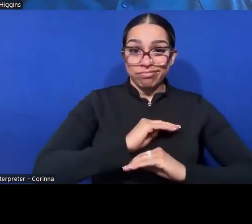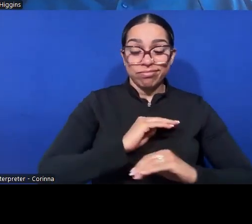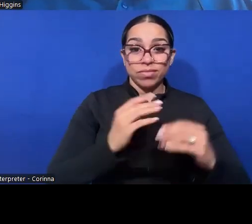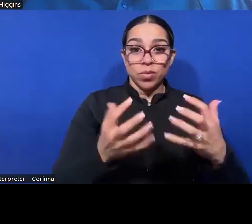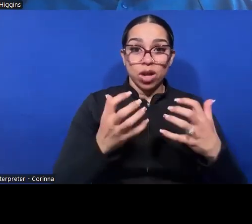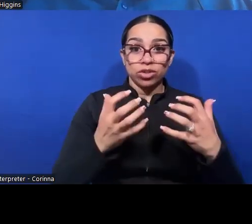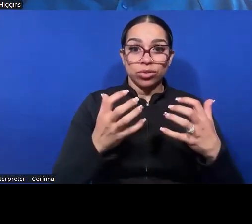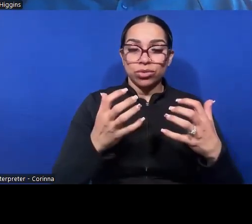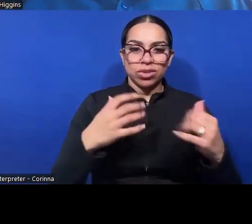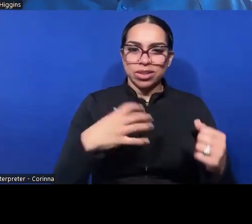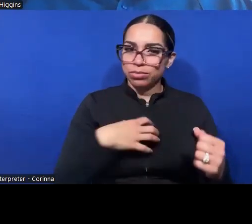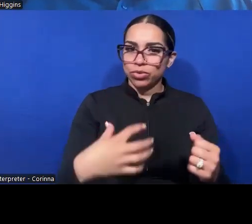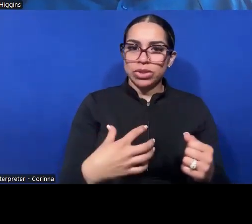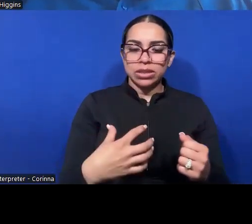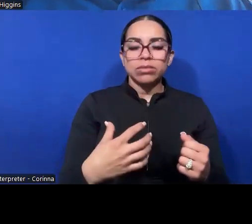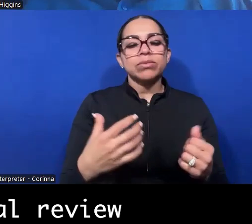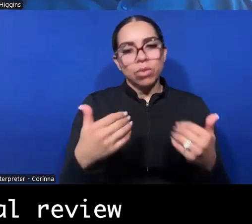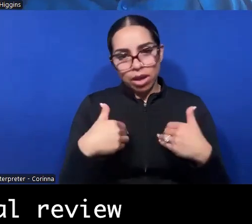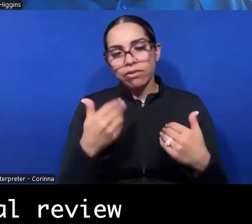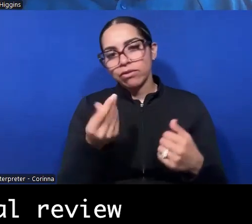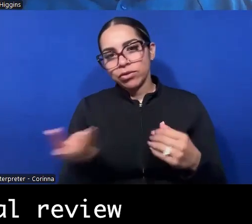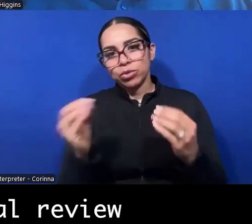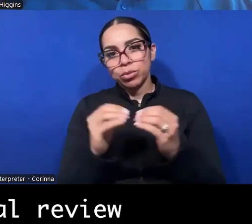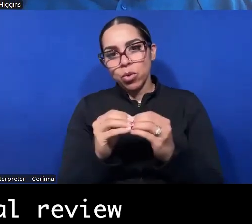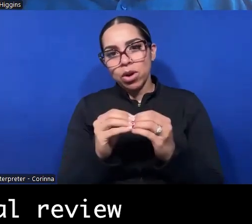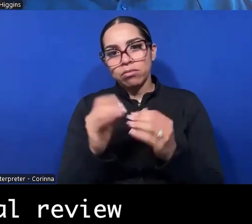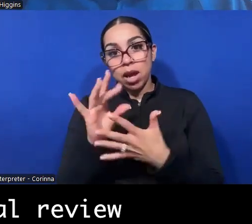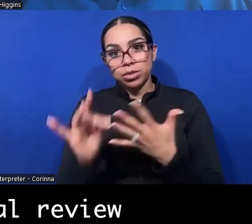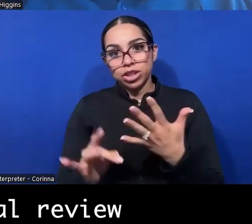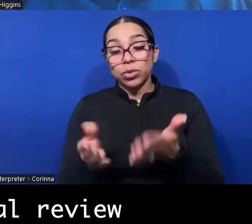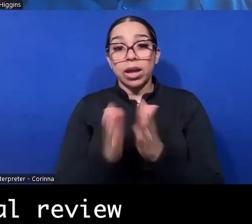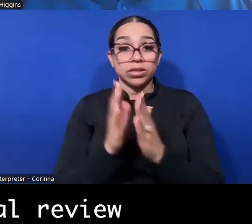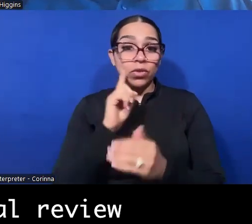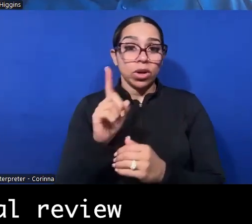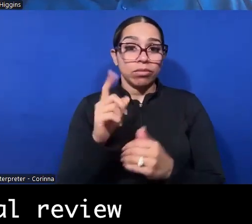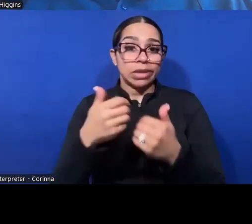You have a few more steps to take. You can ask for independent medical review at that point.